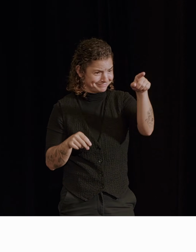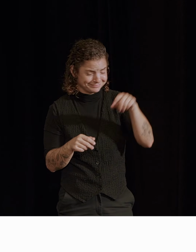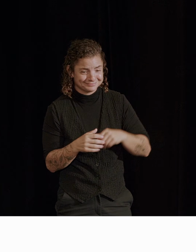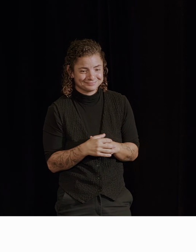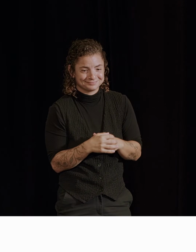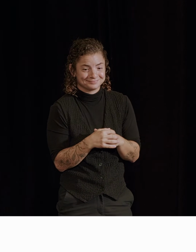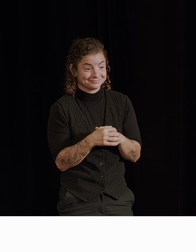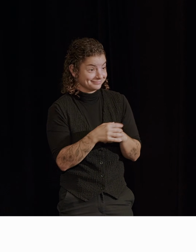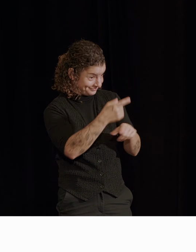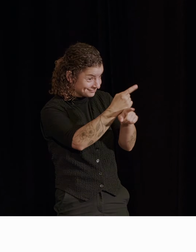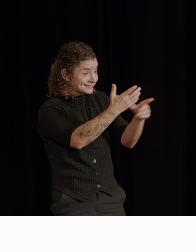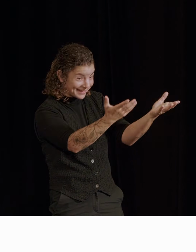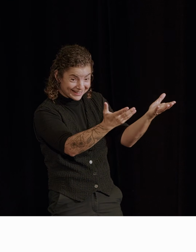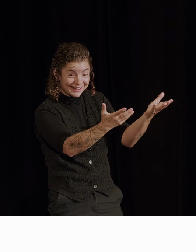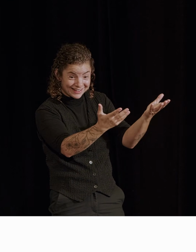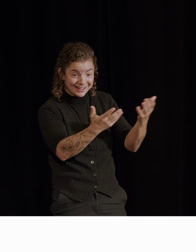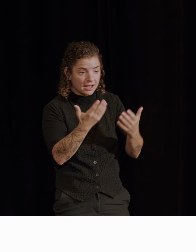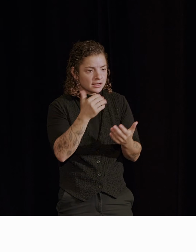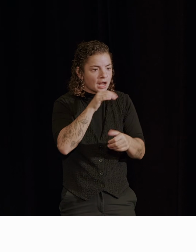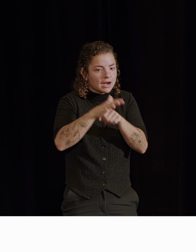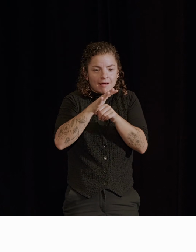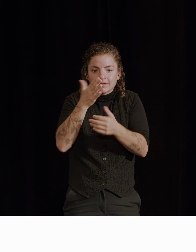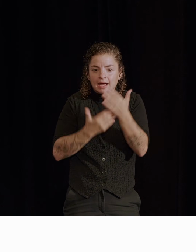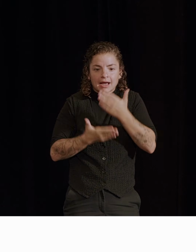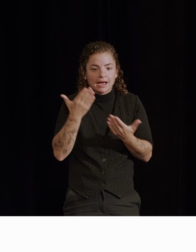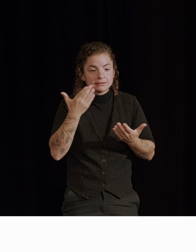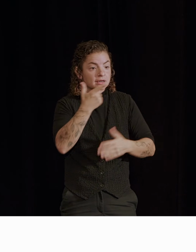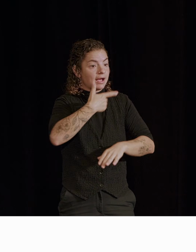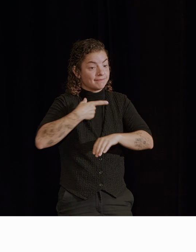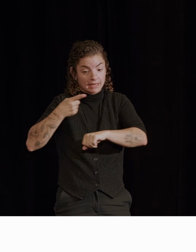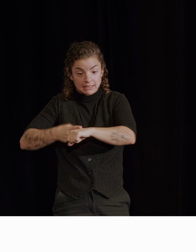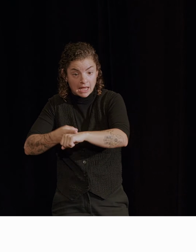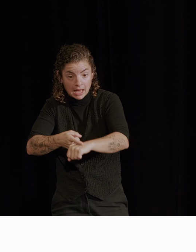One hand might be holding a cane or managing a guide dog. The other